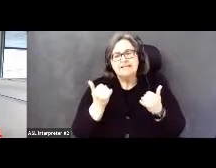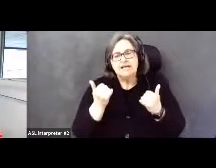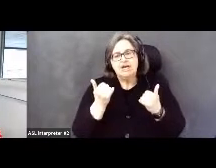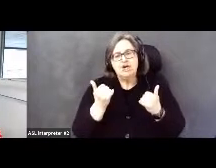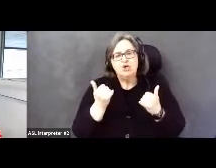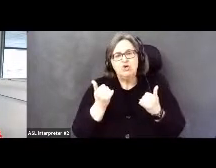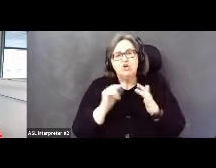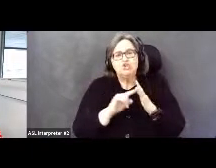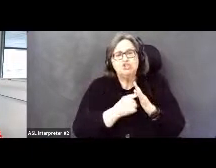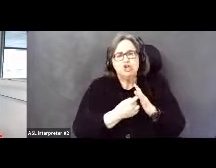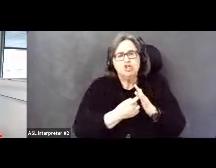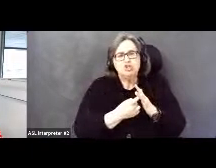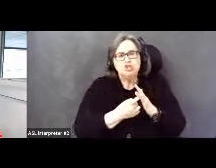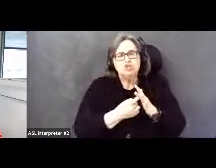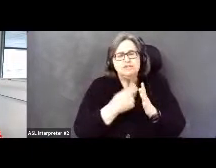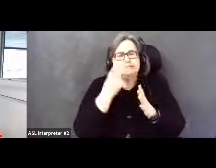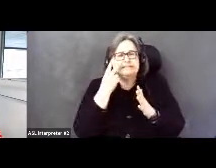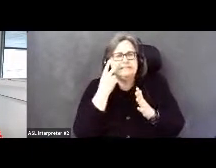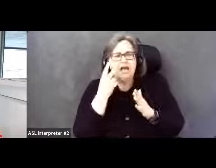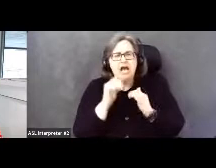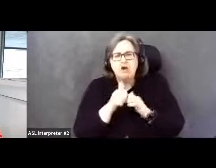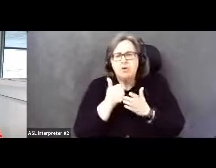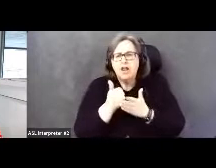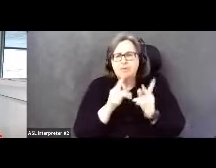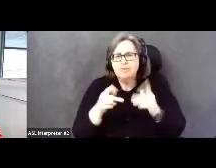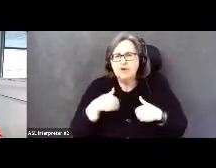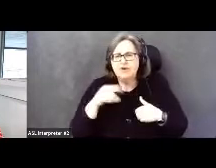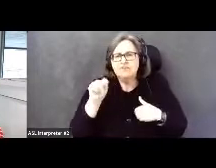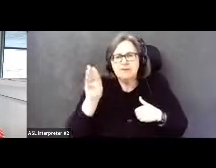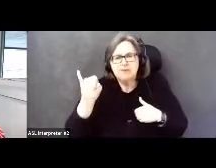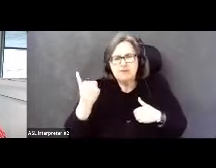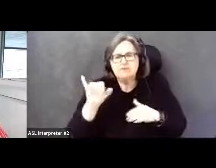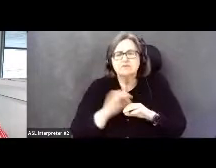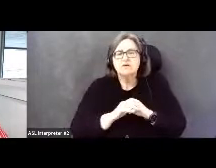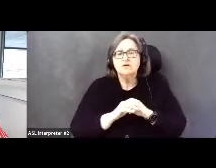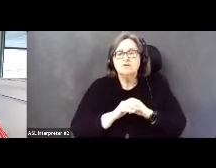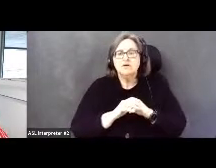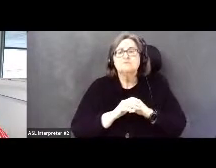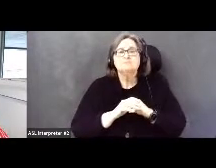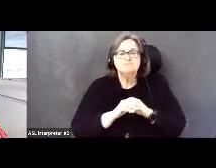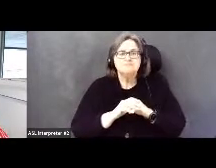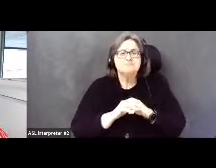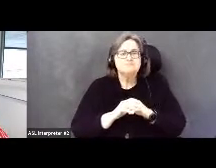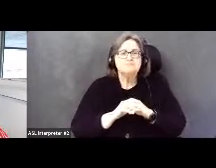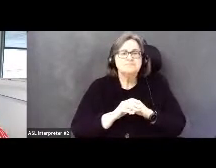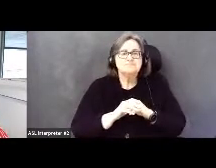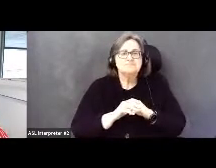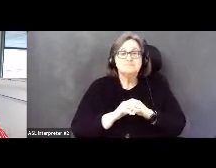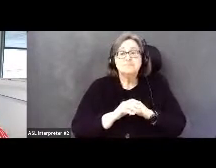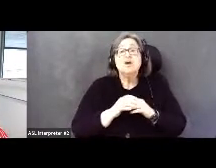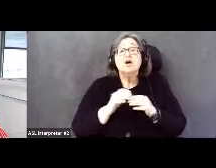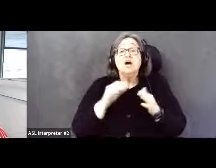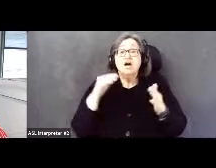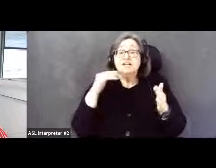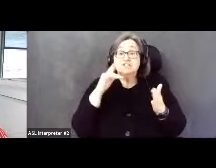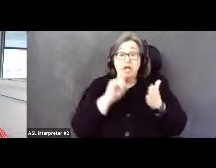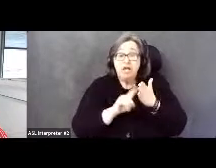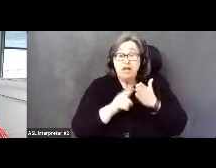emerge on how do we help folks with traumatic brain injury. The study was done in Pennsylvania.